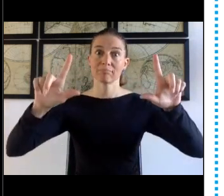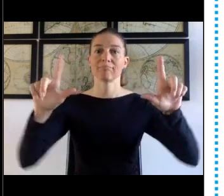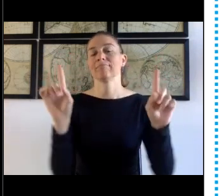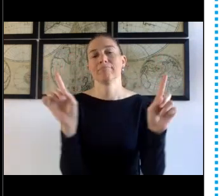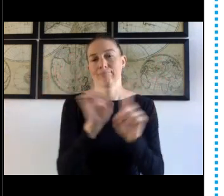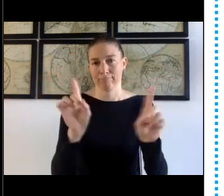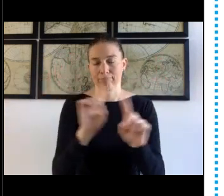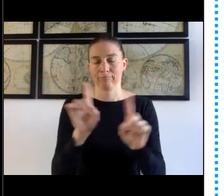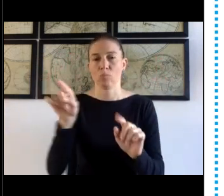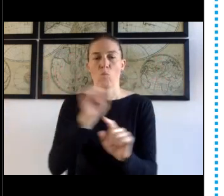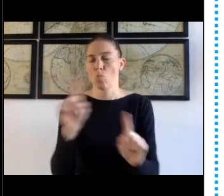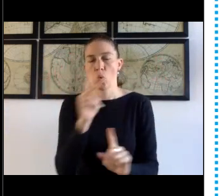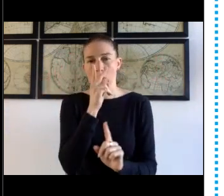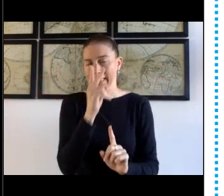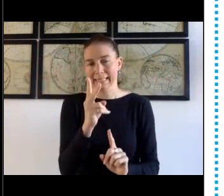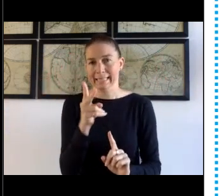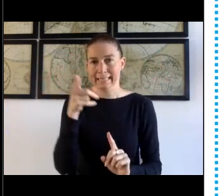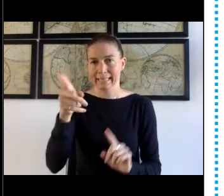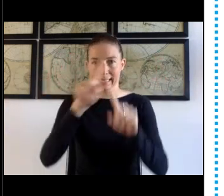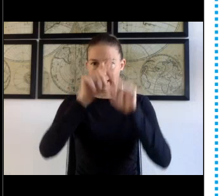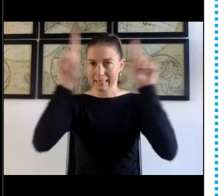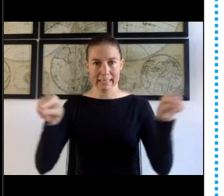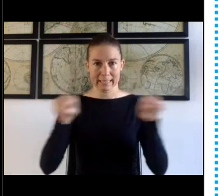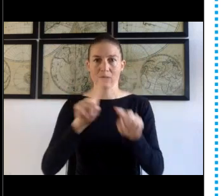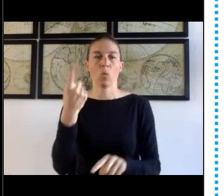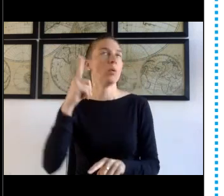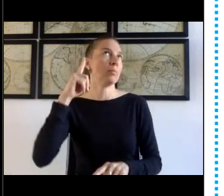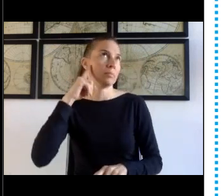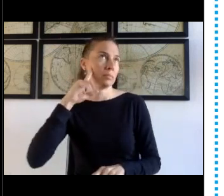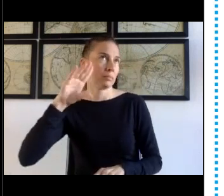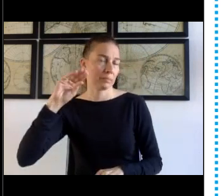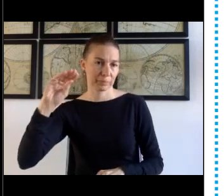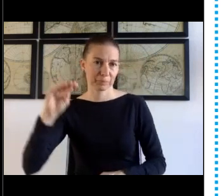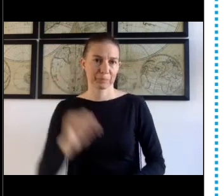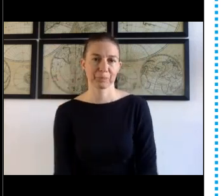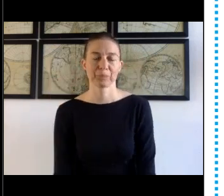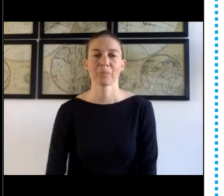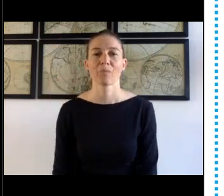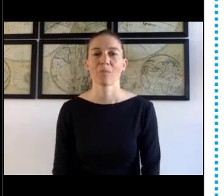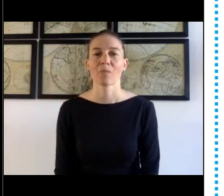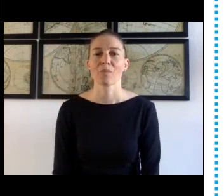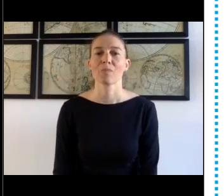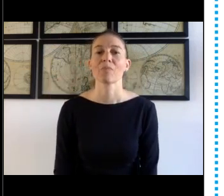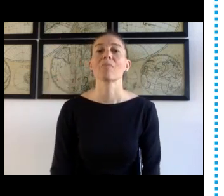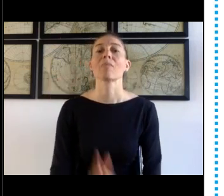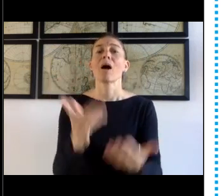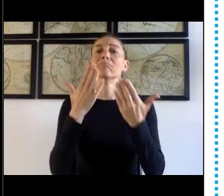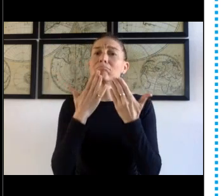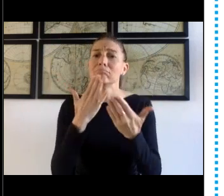Gerdinand and Lissa, and our real-time captioner, Tina. I'll give now a short overview.